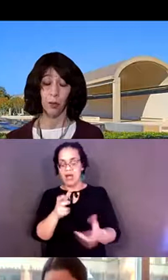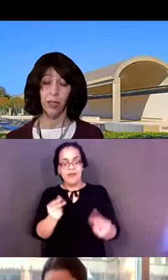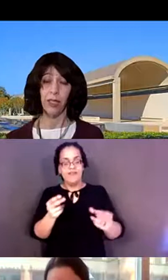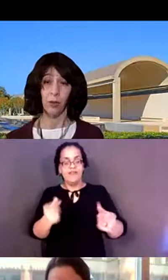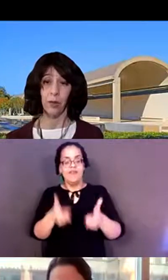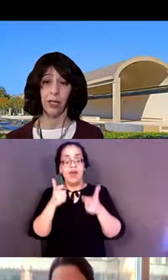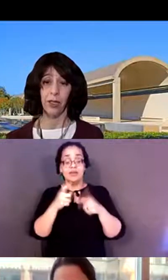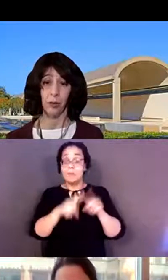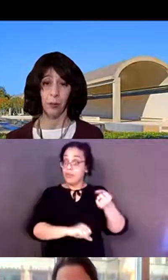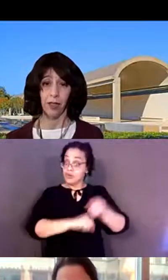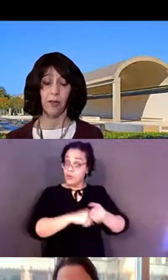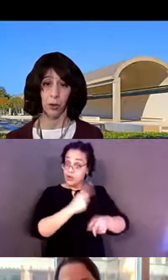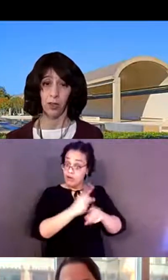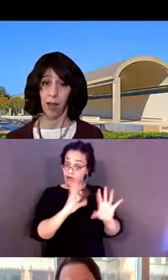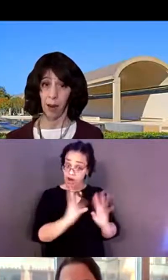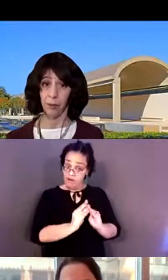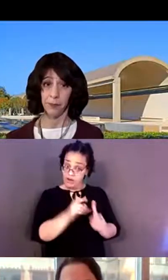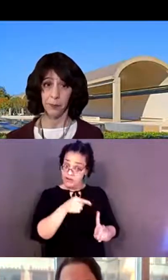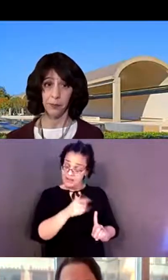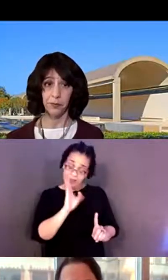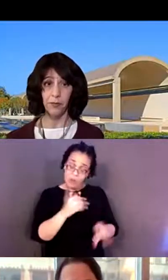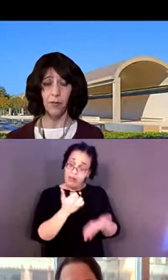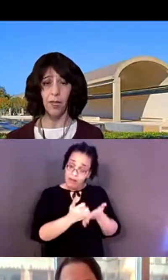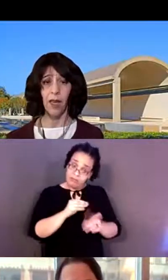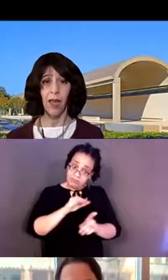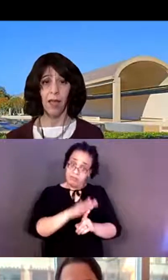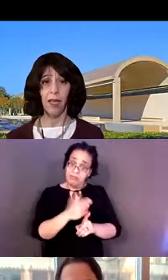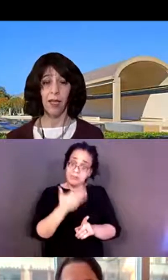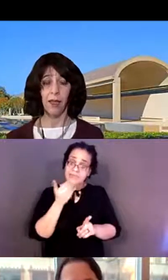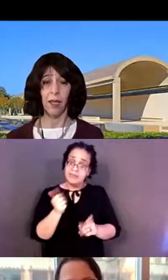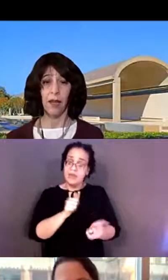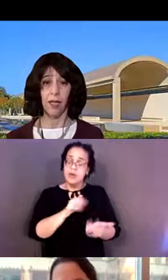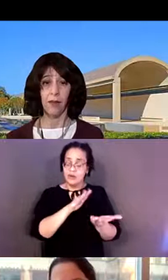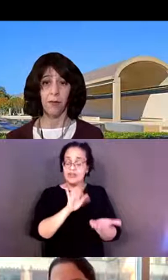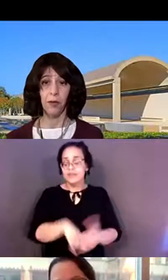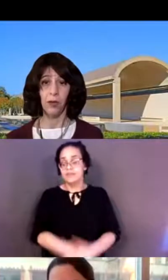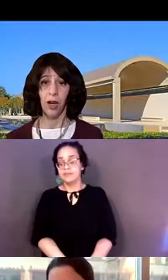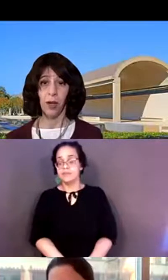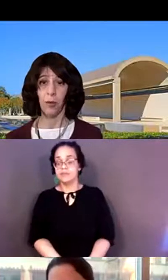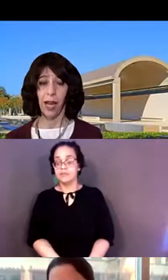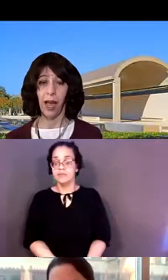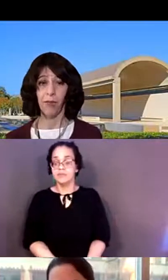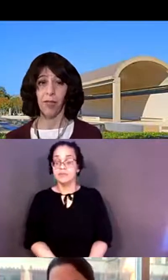really going to be your best first step.